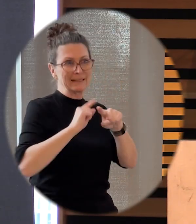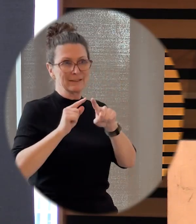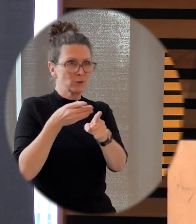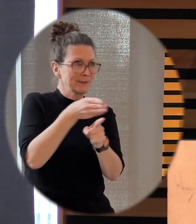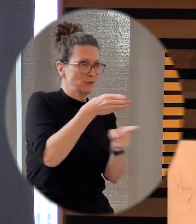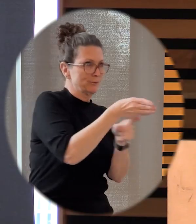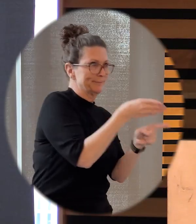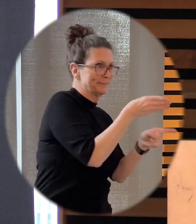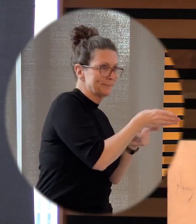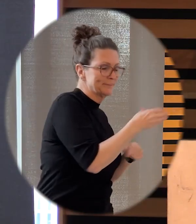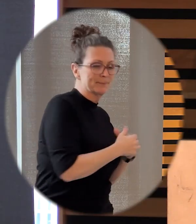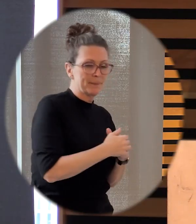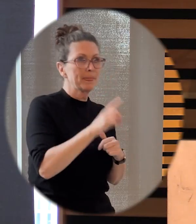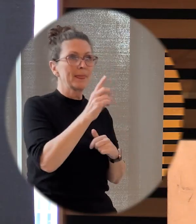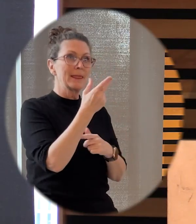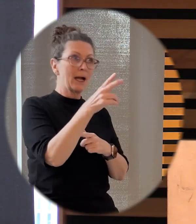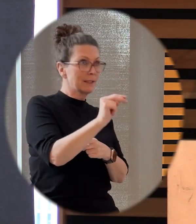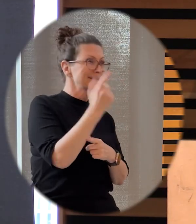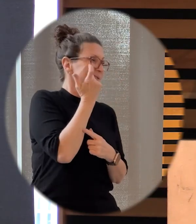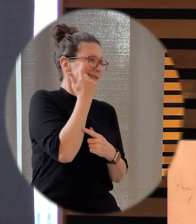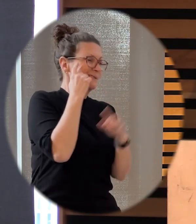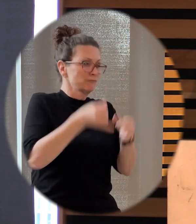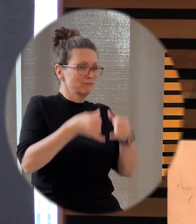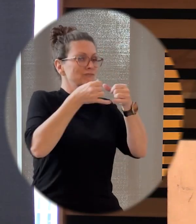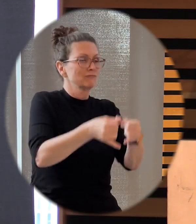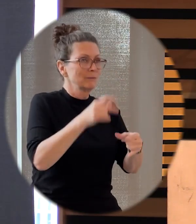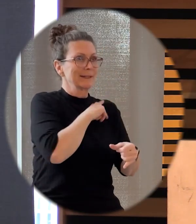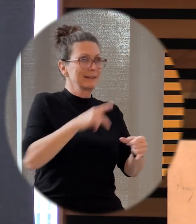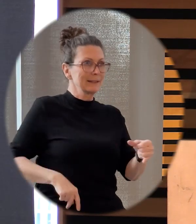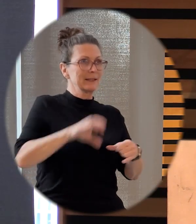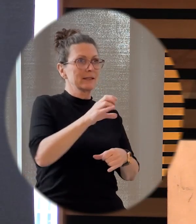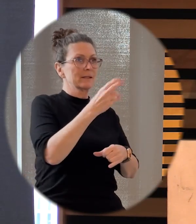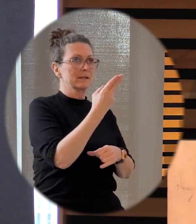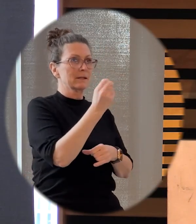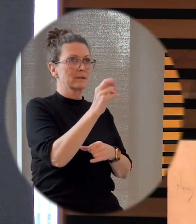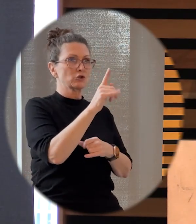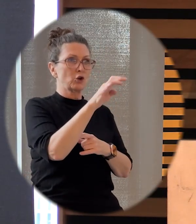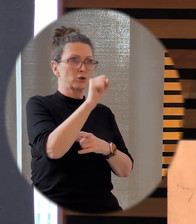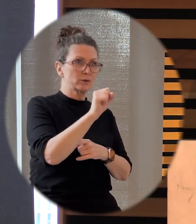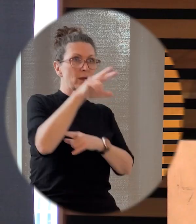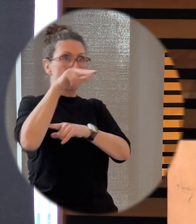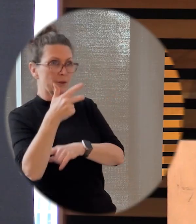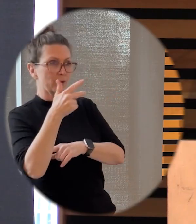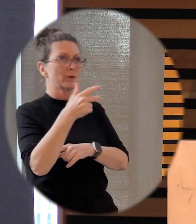range of sectors. Duncan was recently awarded the King Charles III Coronation Medal and the